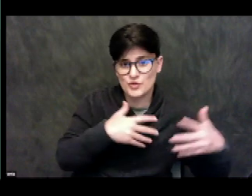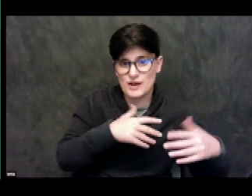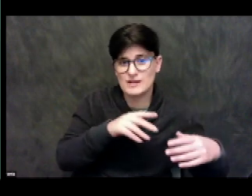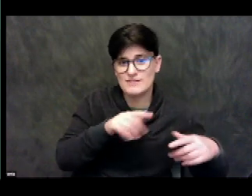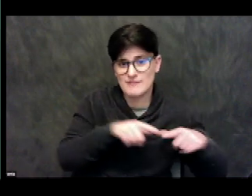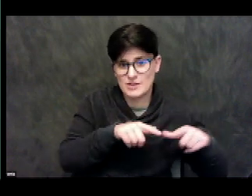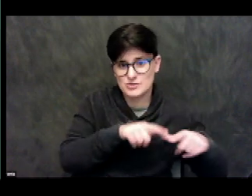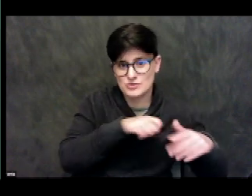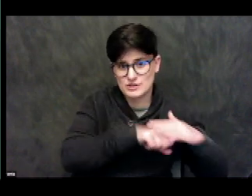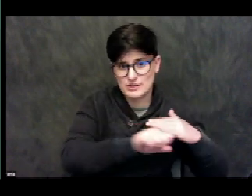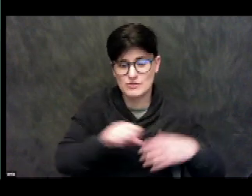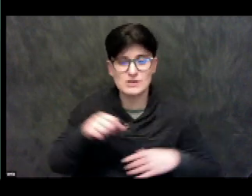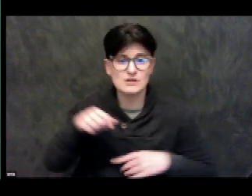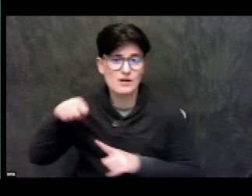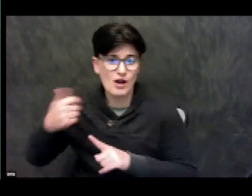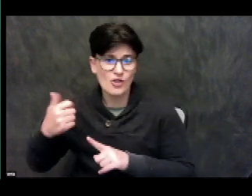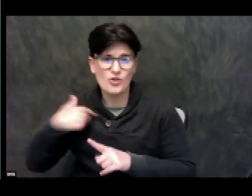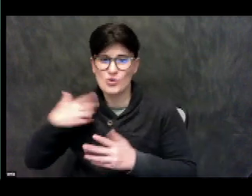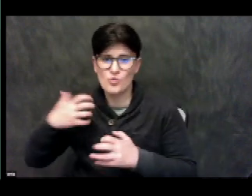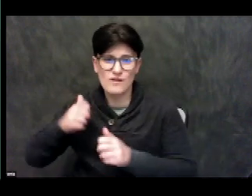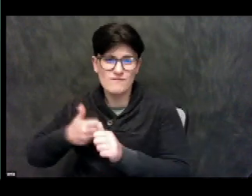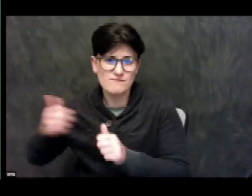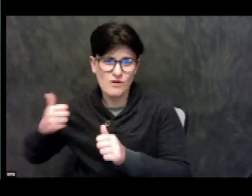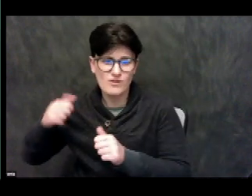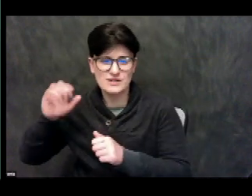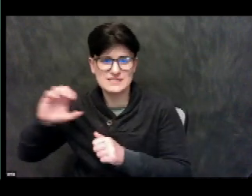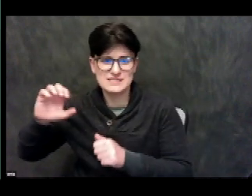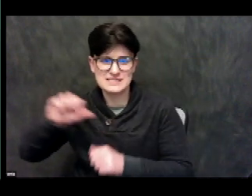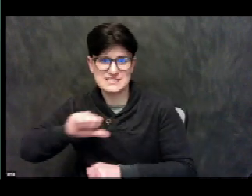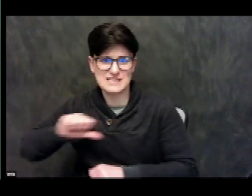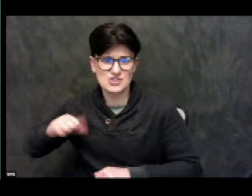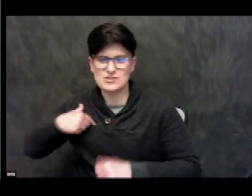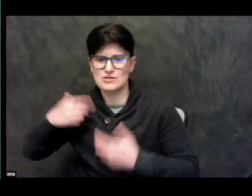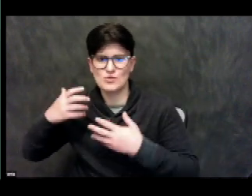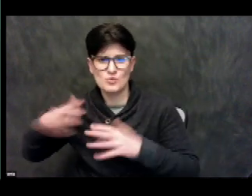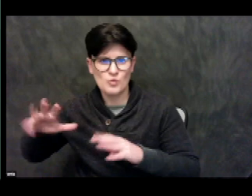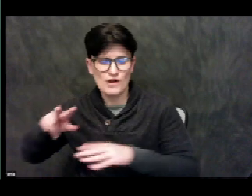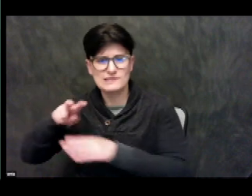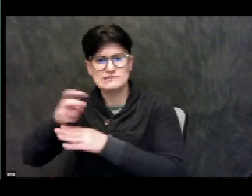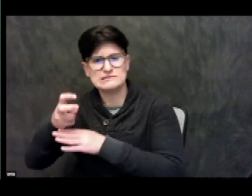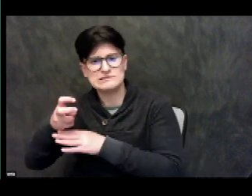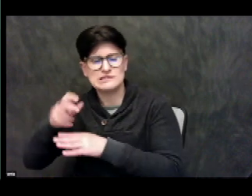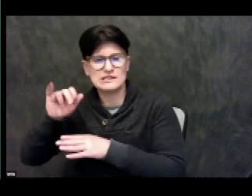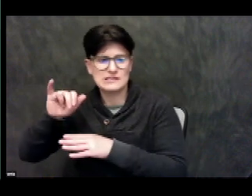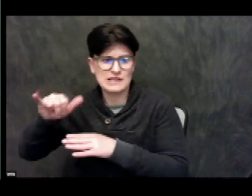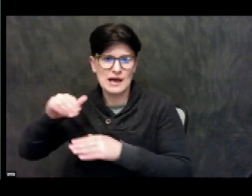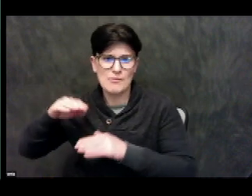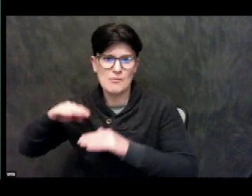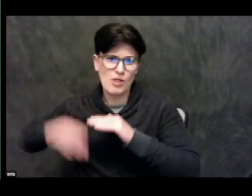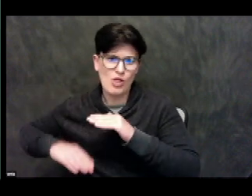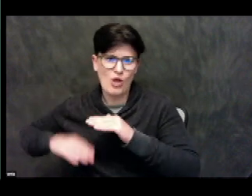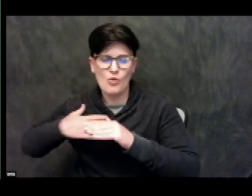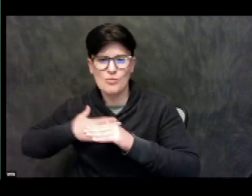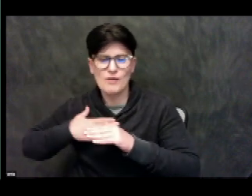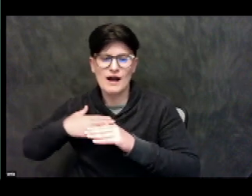I didn't want to be laid up in bed with a C section. That would be below my level of injury since my circulation is worse there and it would be weeks and